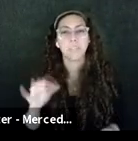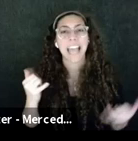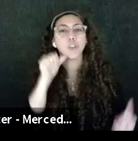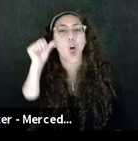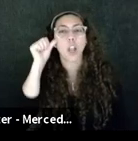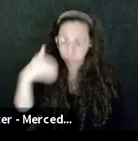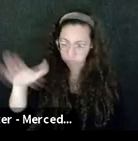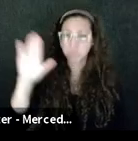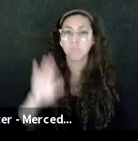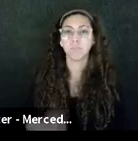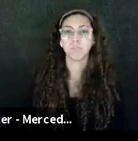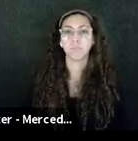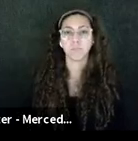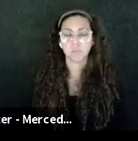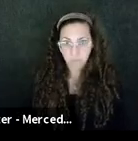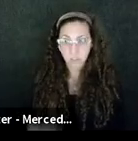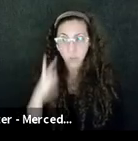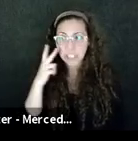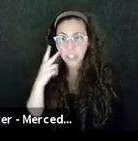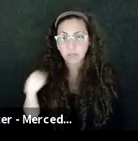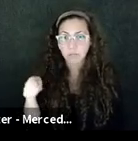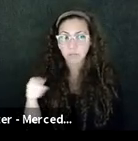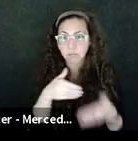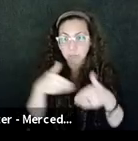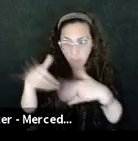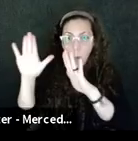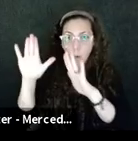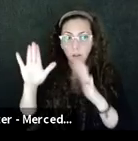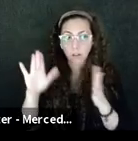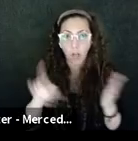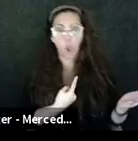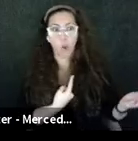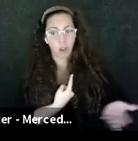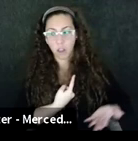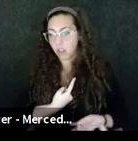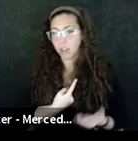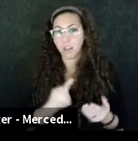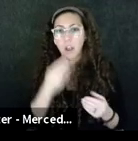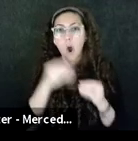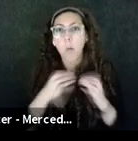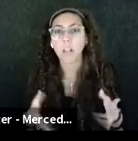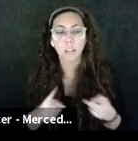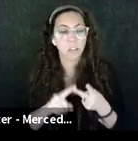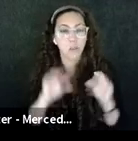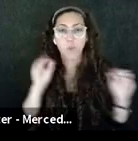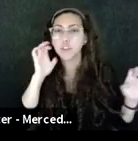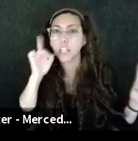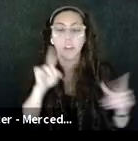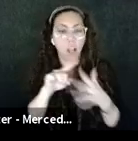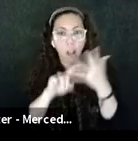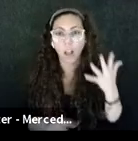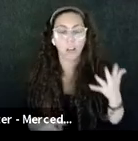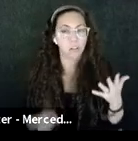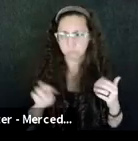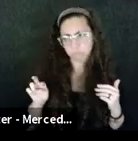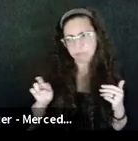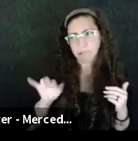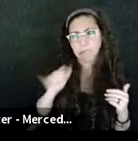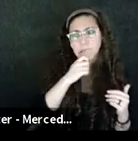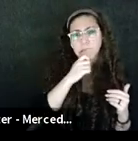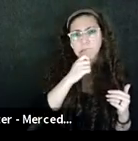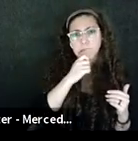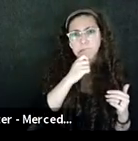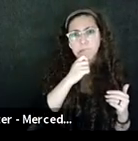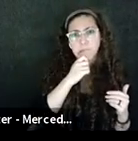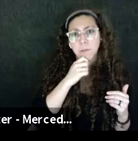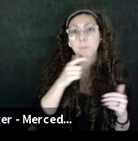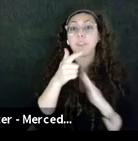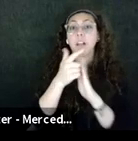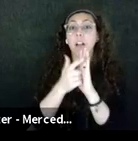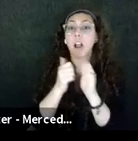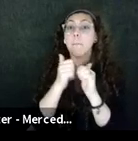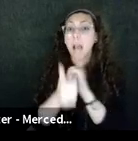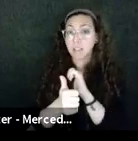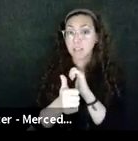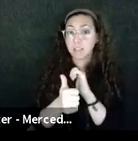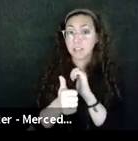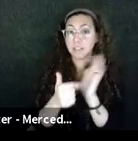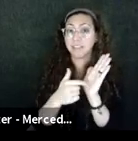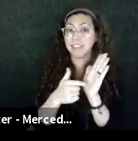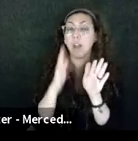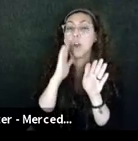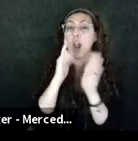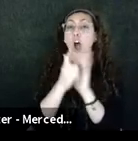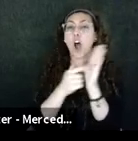Jason Williams: And we were seeing these terrible outcomes and kids were again homeless for educational outcomes, all sorts of things. So the, the law was passed to extend foster care to the age of 21